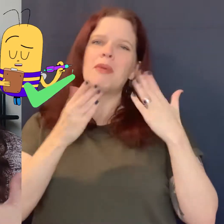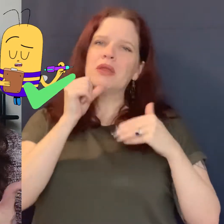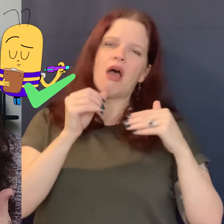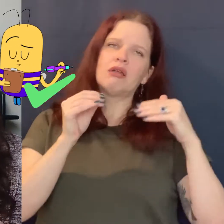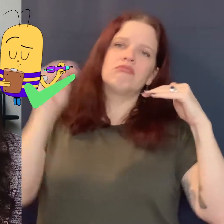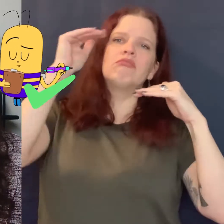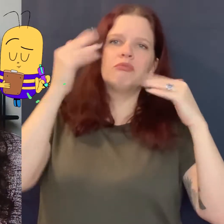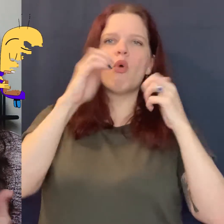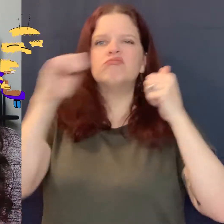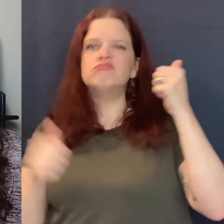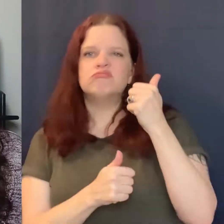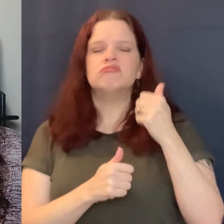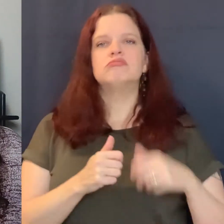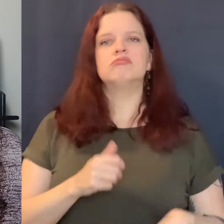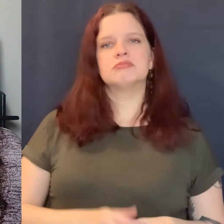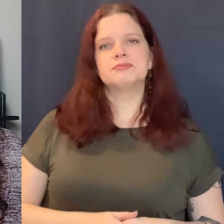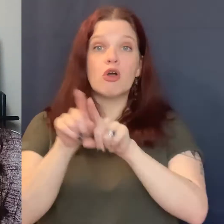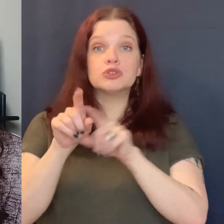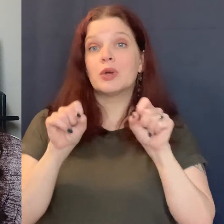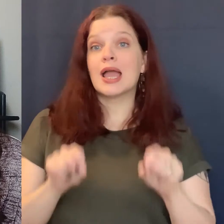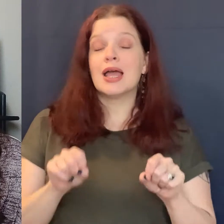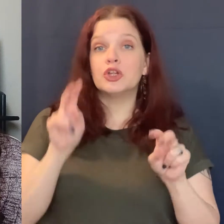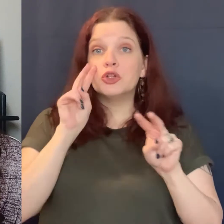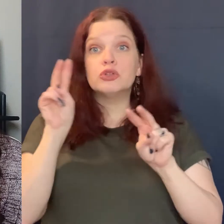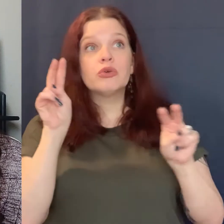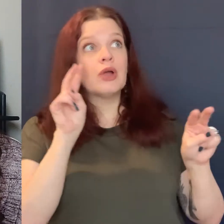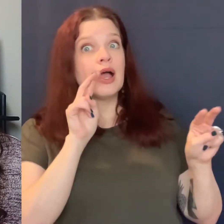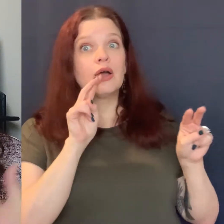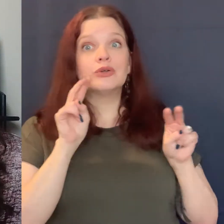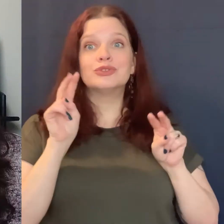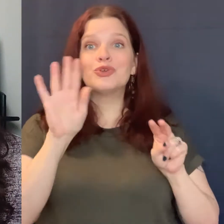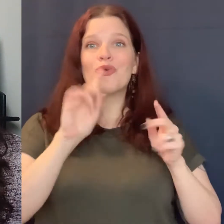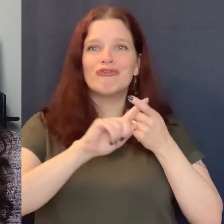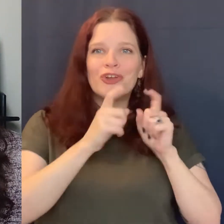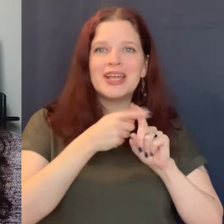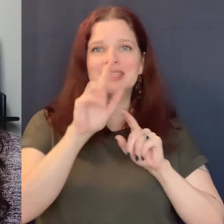them do you have but maybe doesn't feel as important to you? Another thing you can do is look around at your tribe, your friends